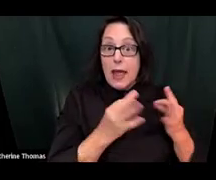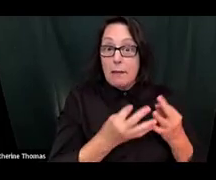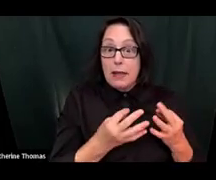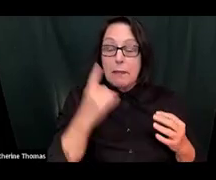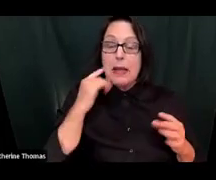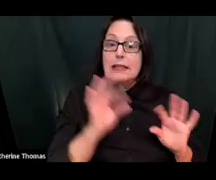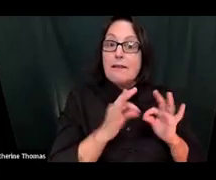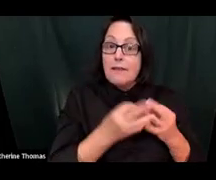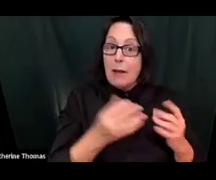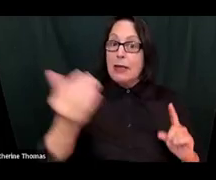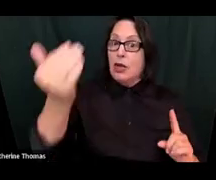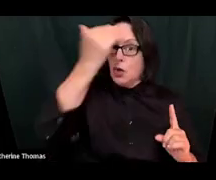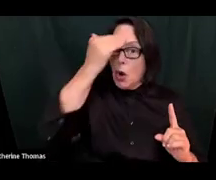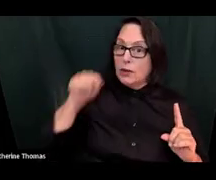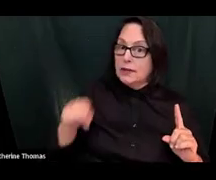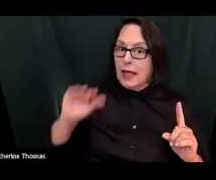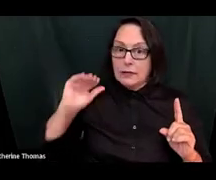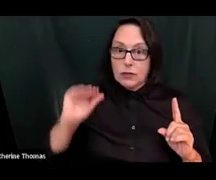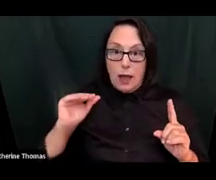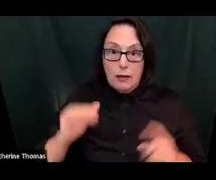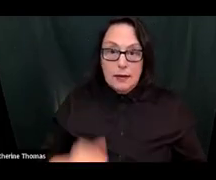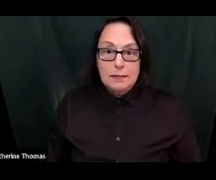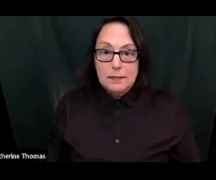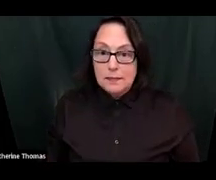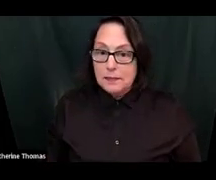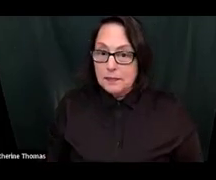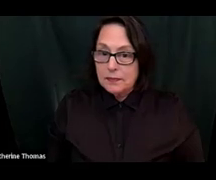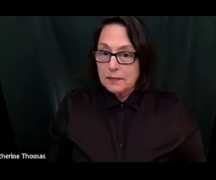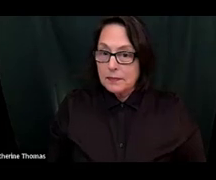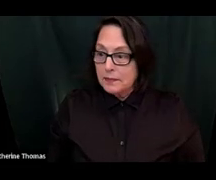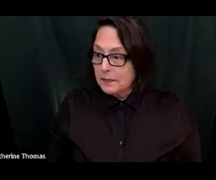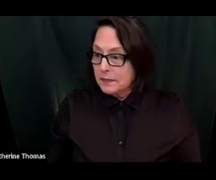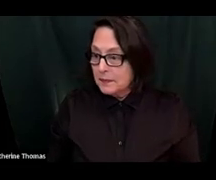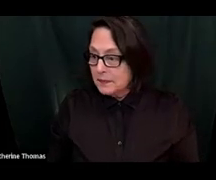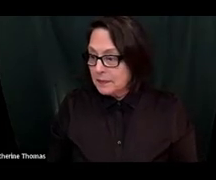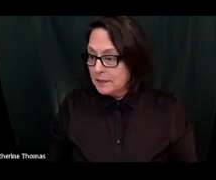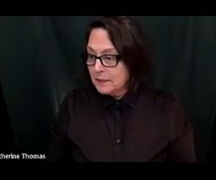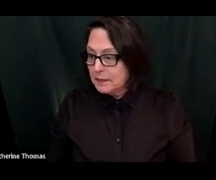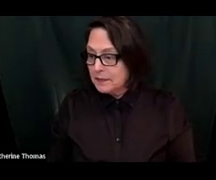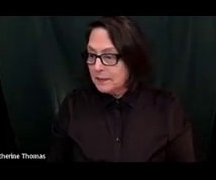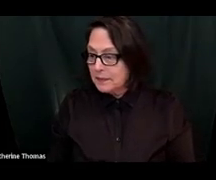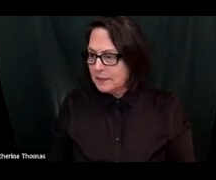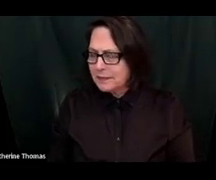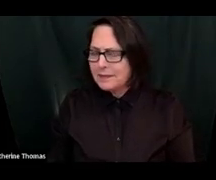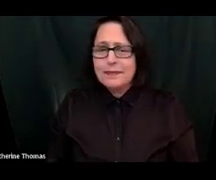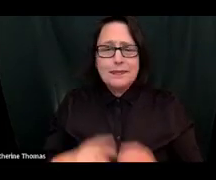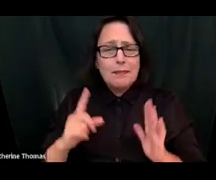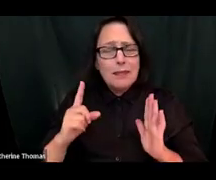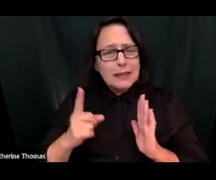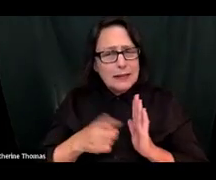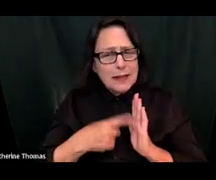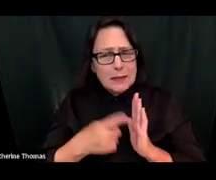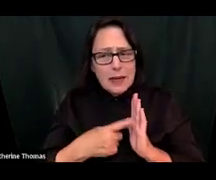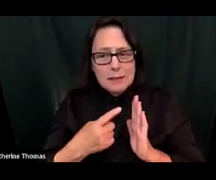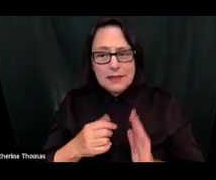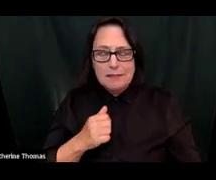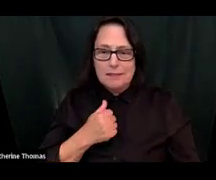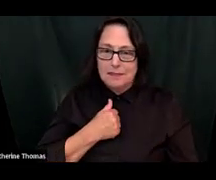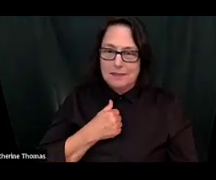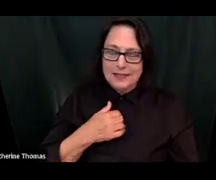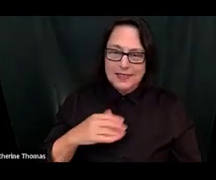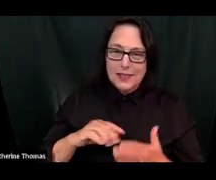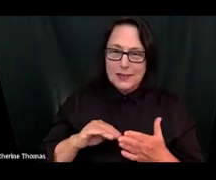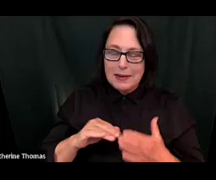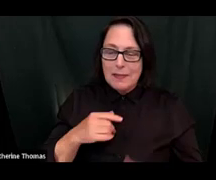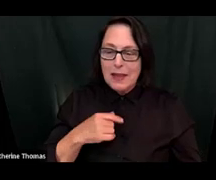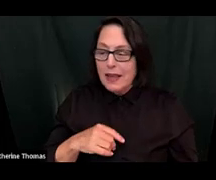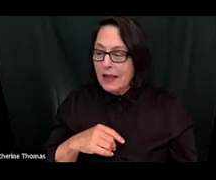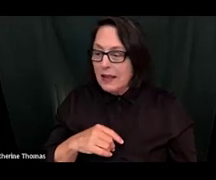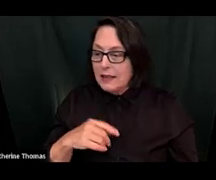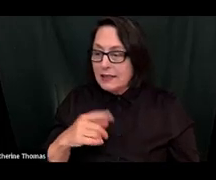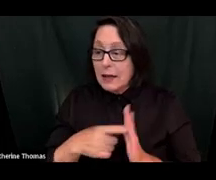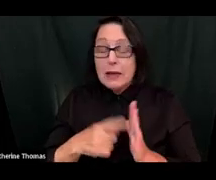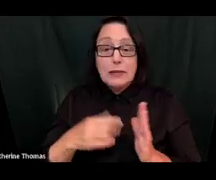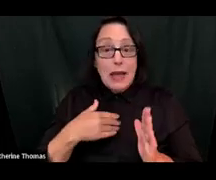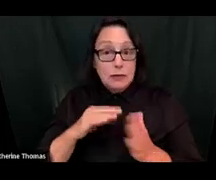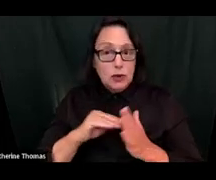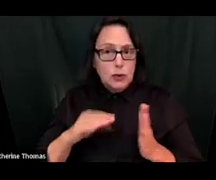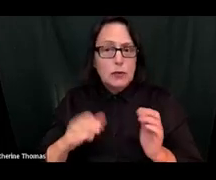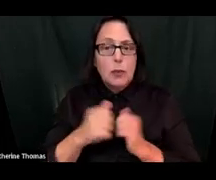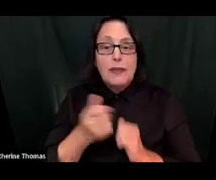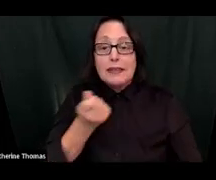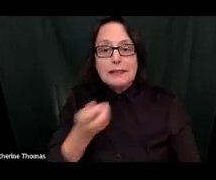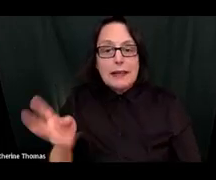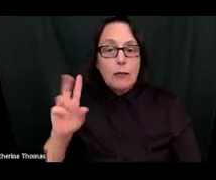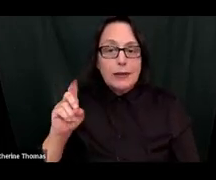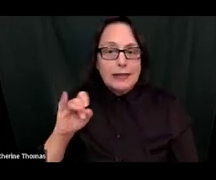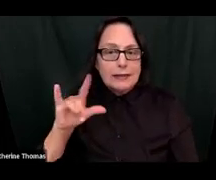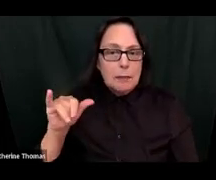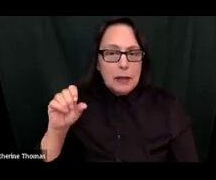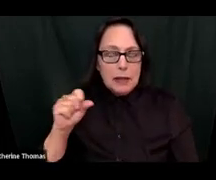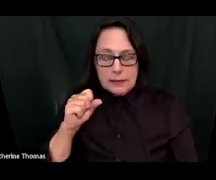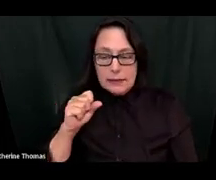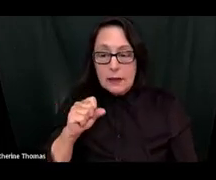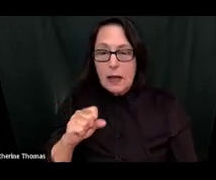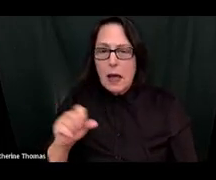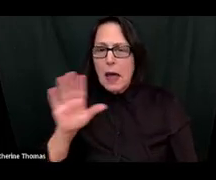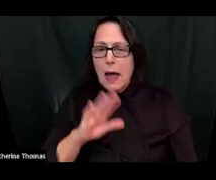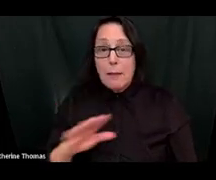Facts about students with multiple disabilities, about one in